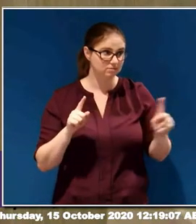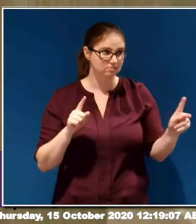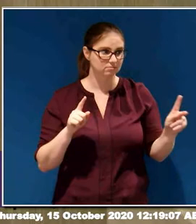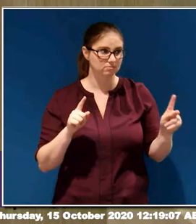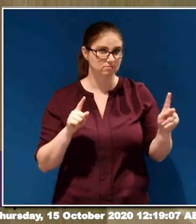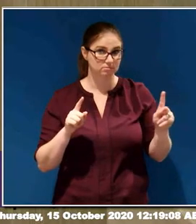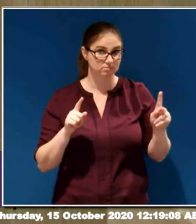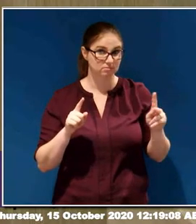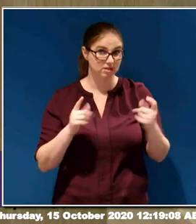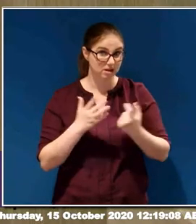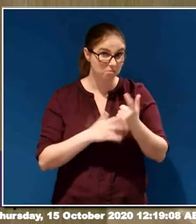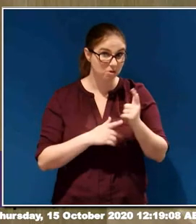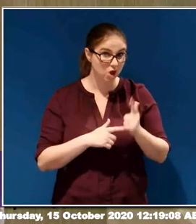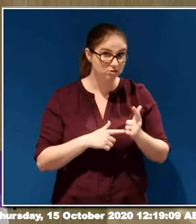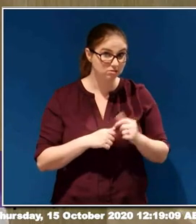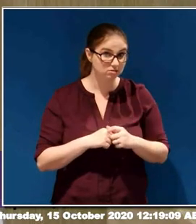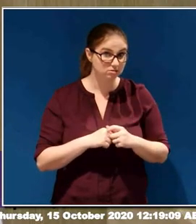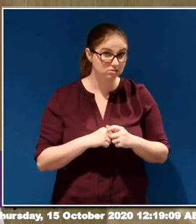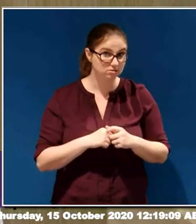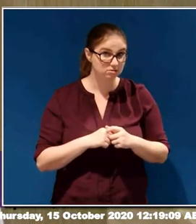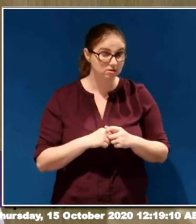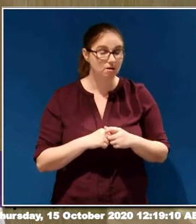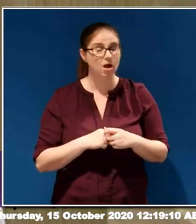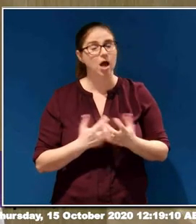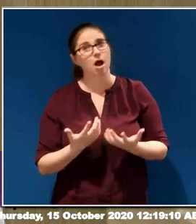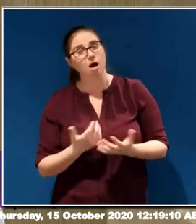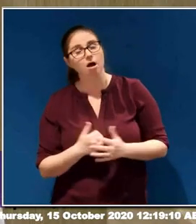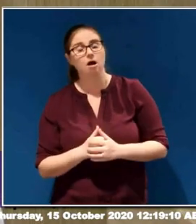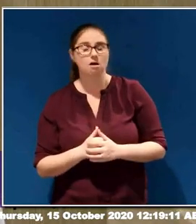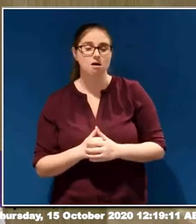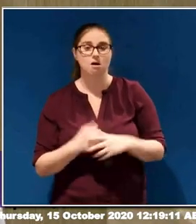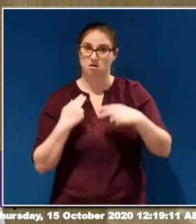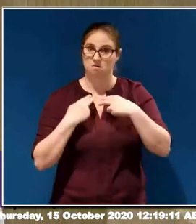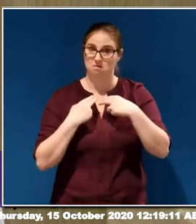It's a bit subjective. It certainly happens more than you'd like it?